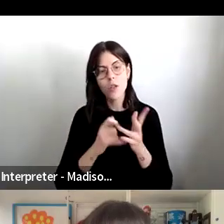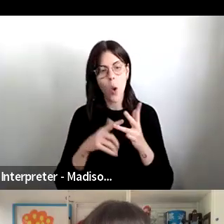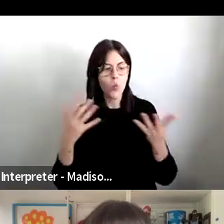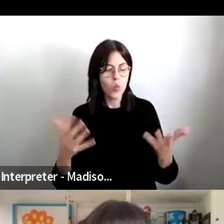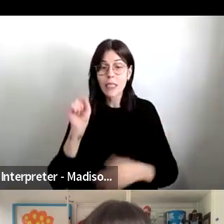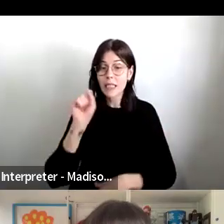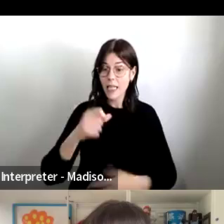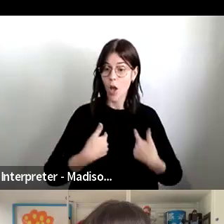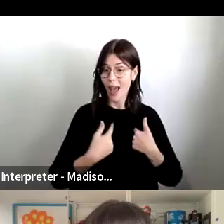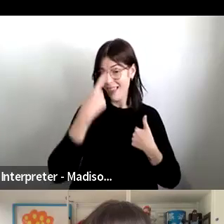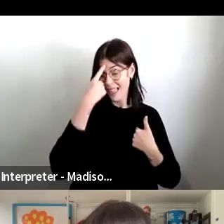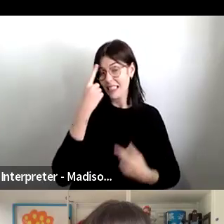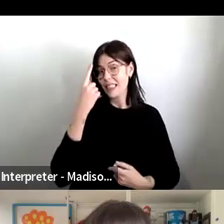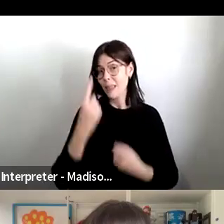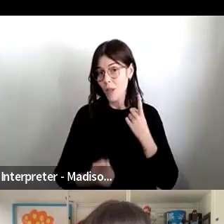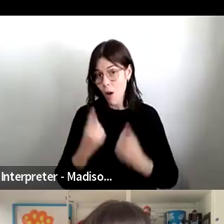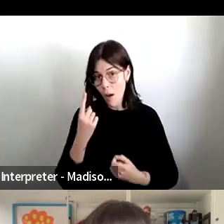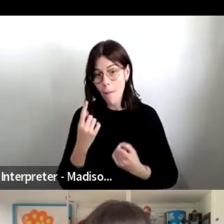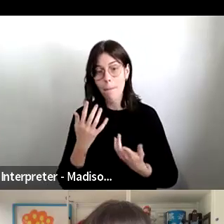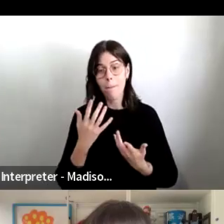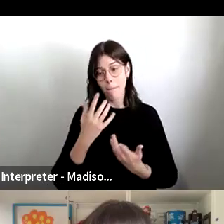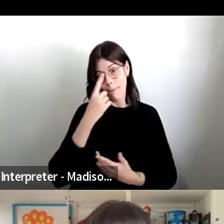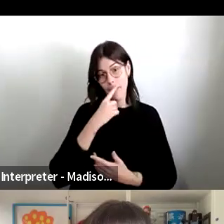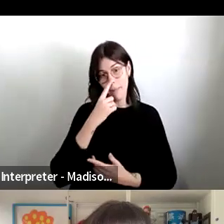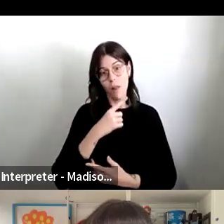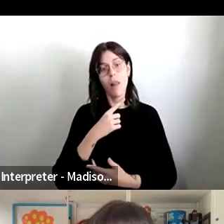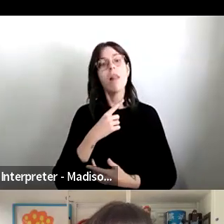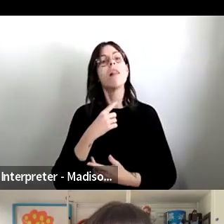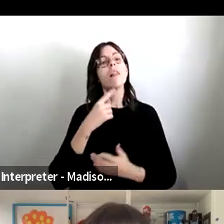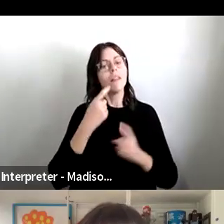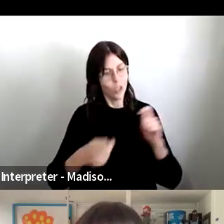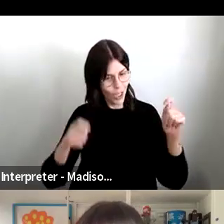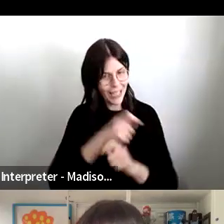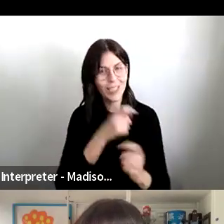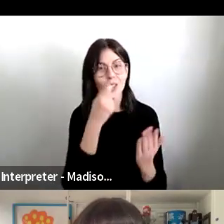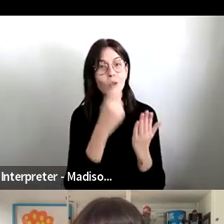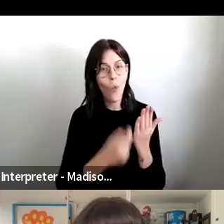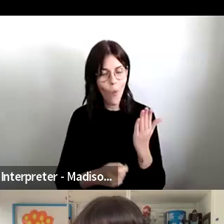I think in some cases people to change their scores. I certainly found that I do revise